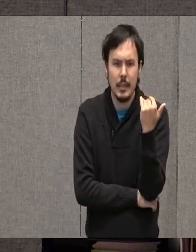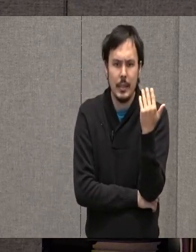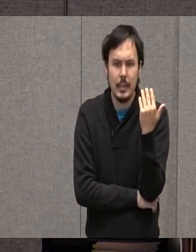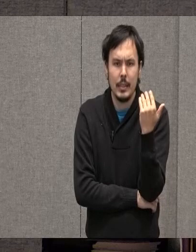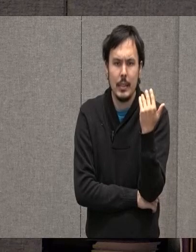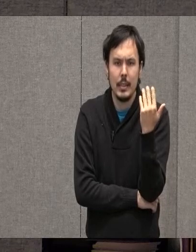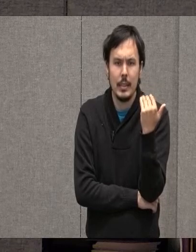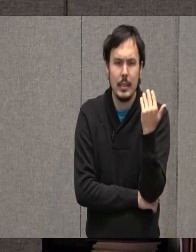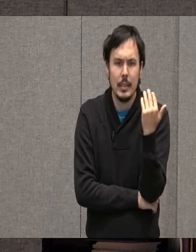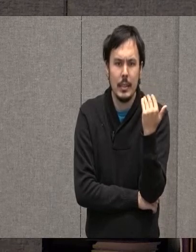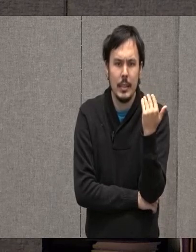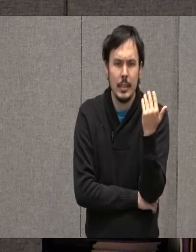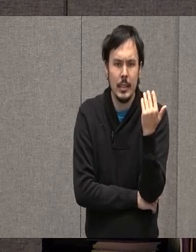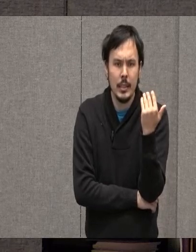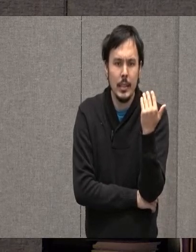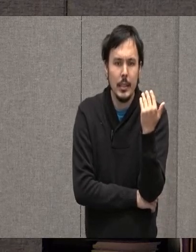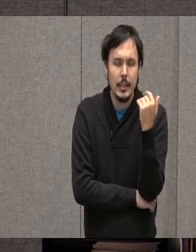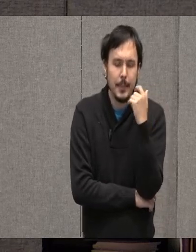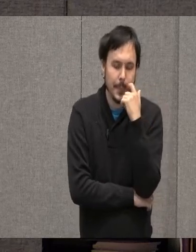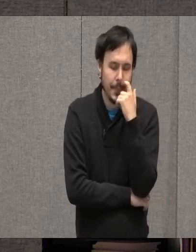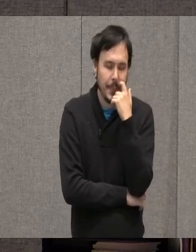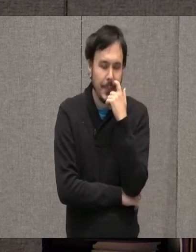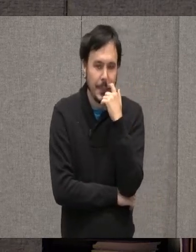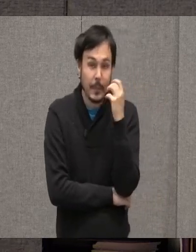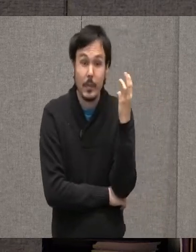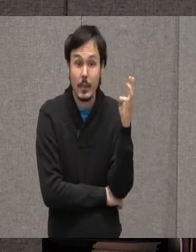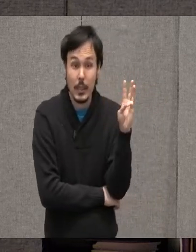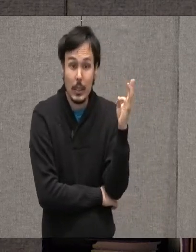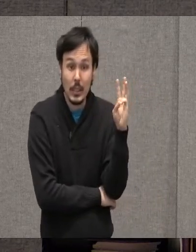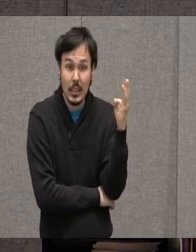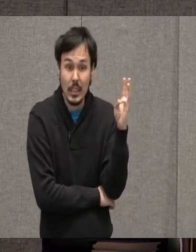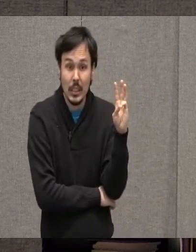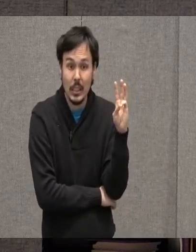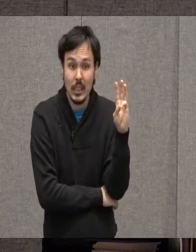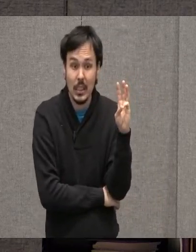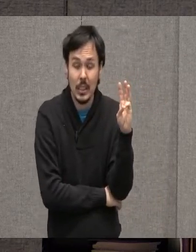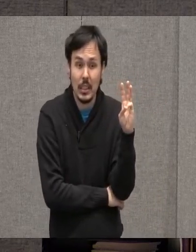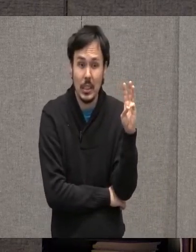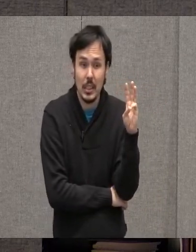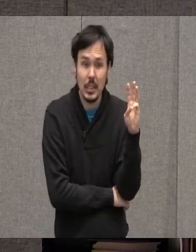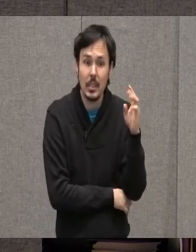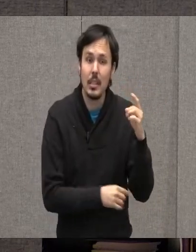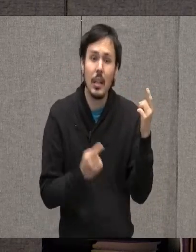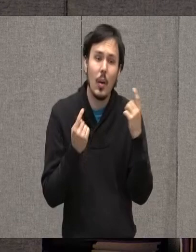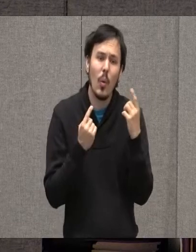I was double lining these with my, sixteen. I wonder what if this one will be that